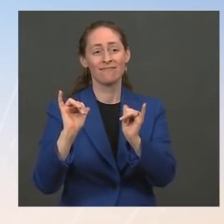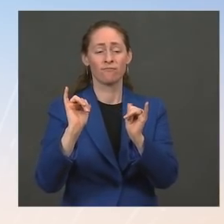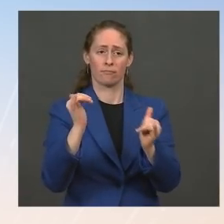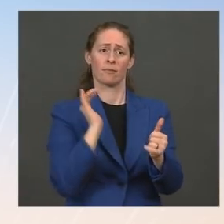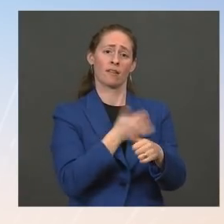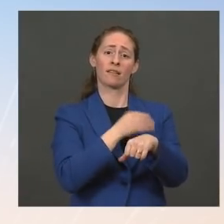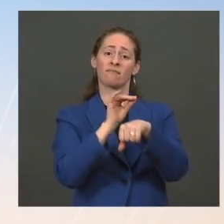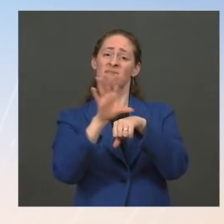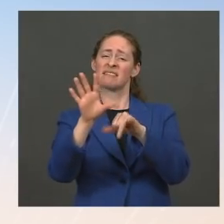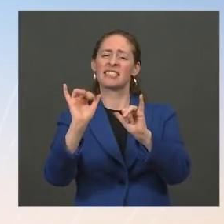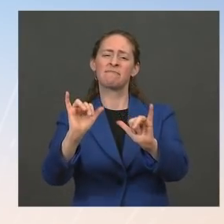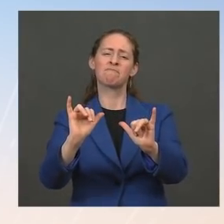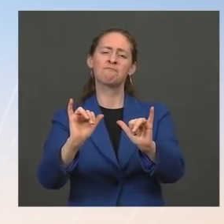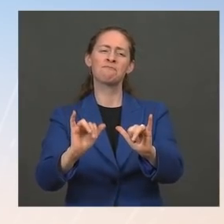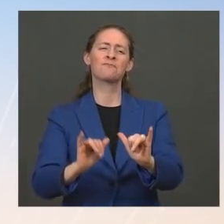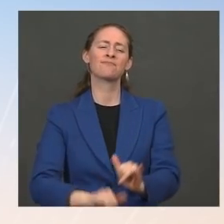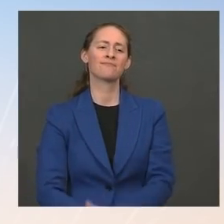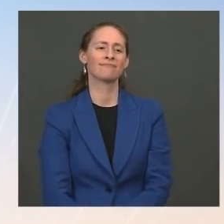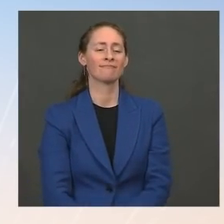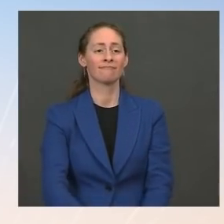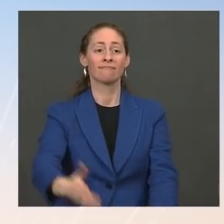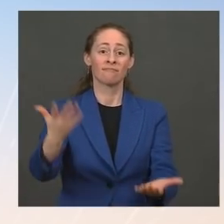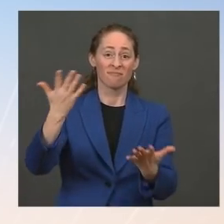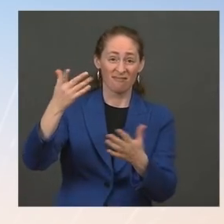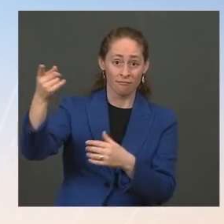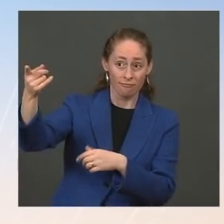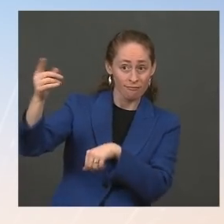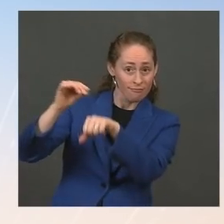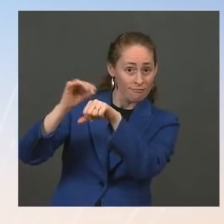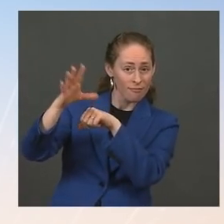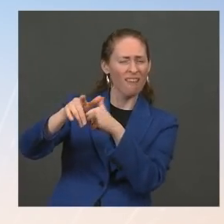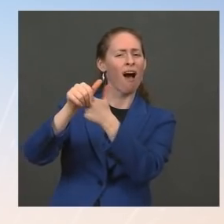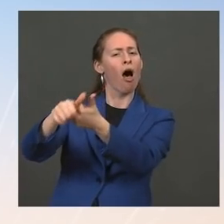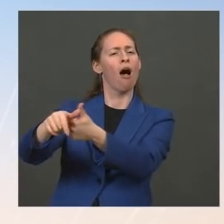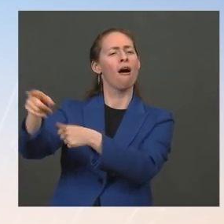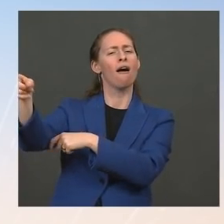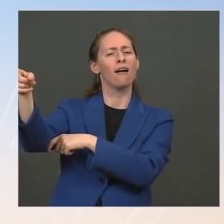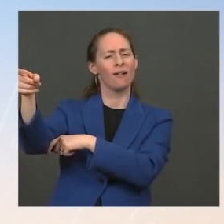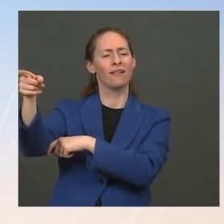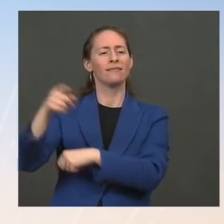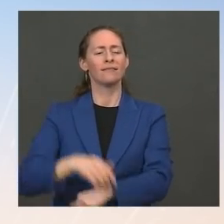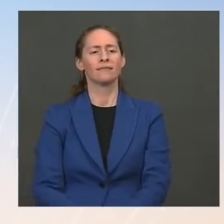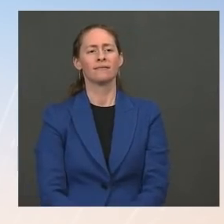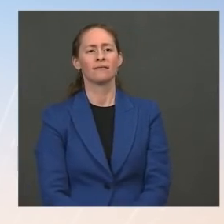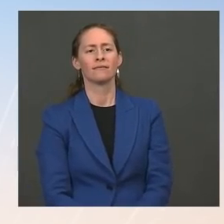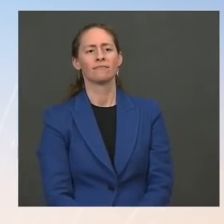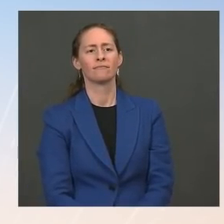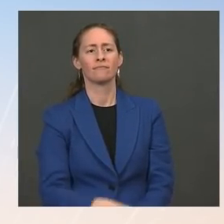and counsel of national public health experts from the CDC and others.